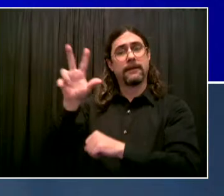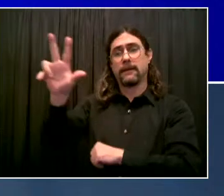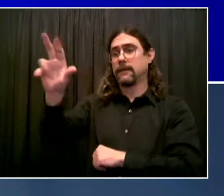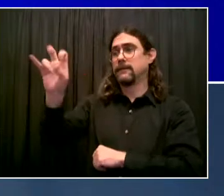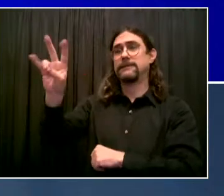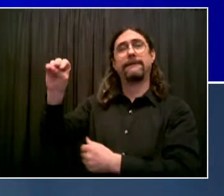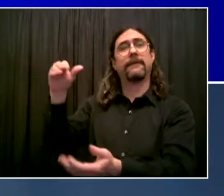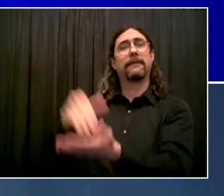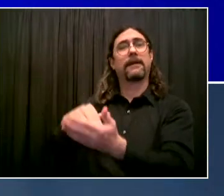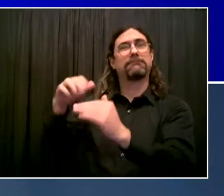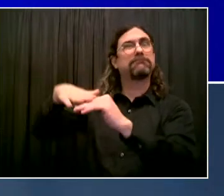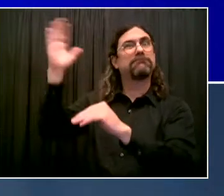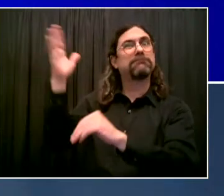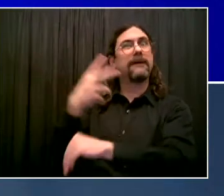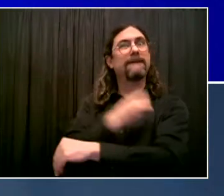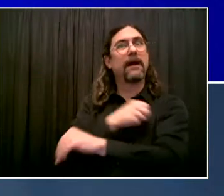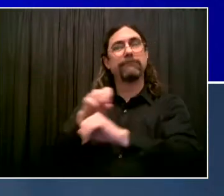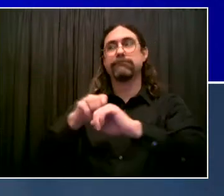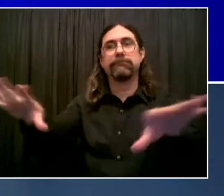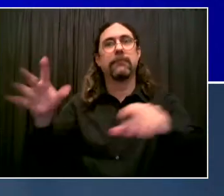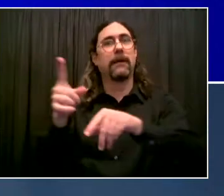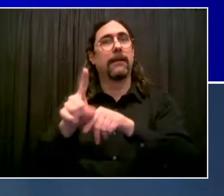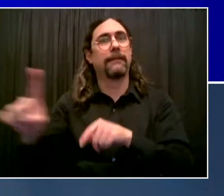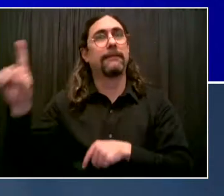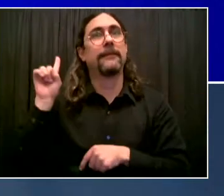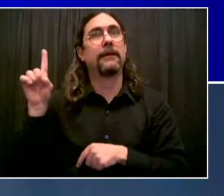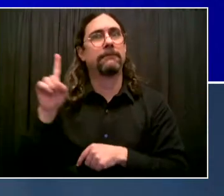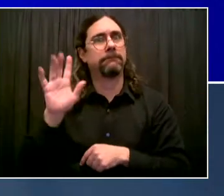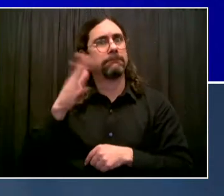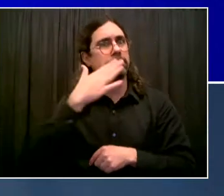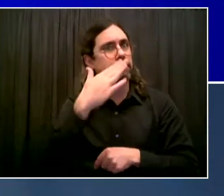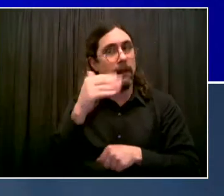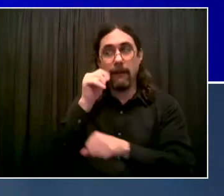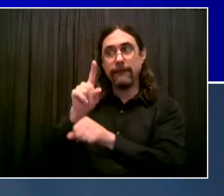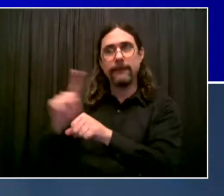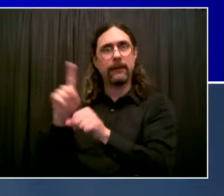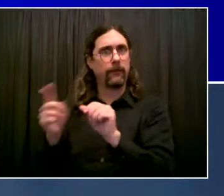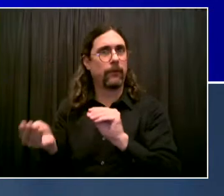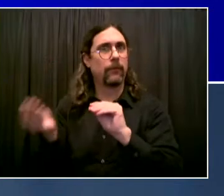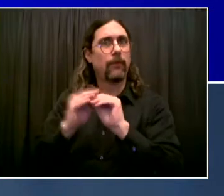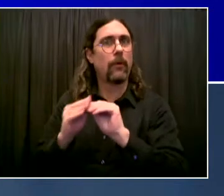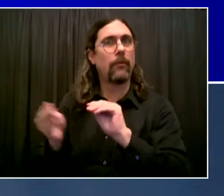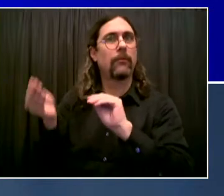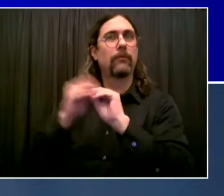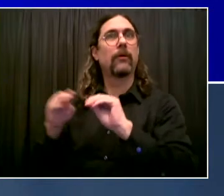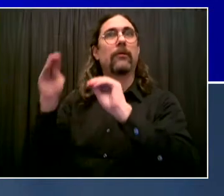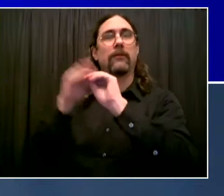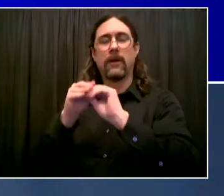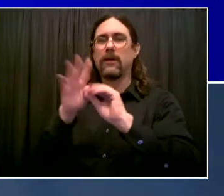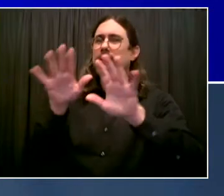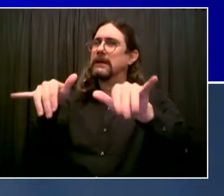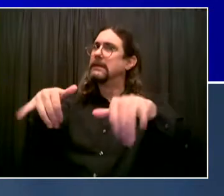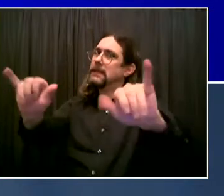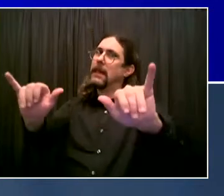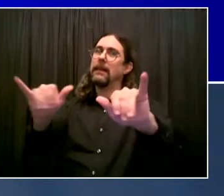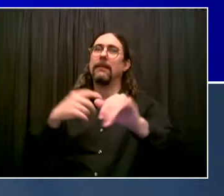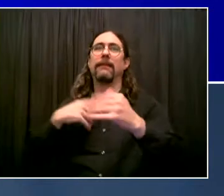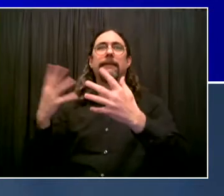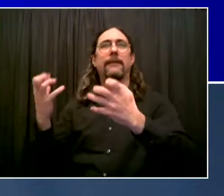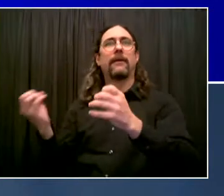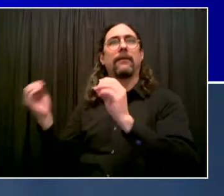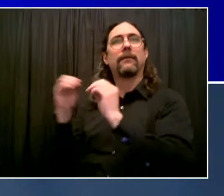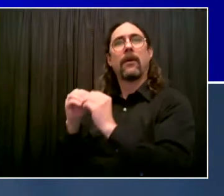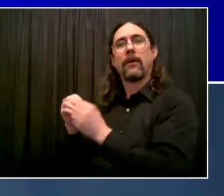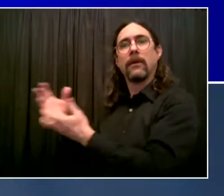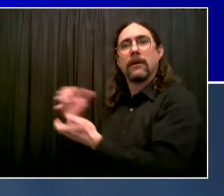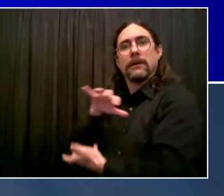VACCINATIONS IN